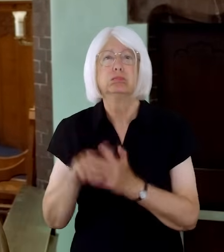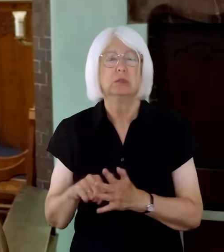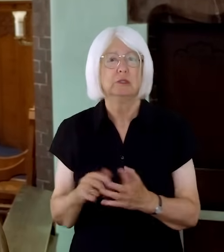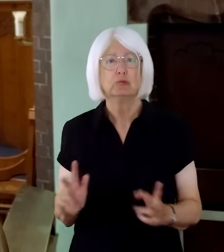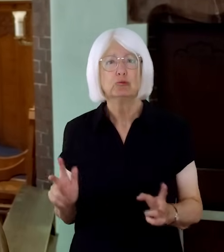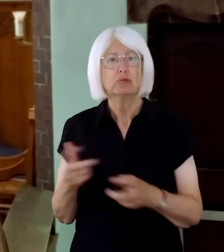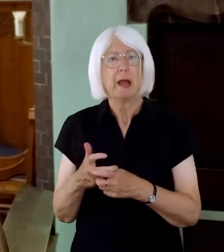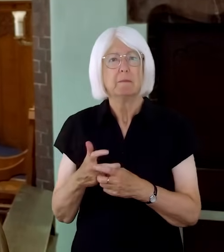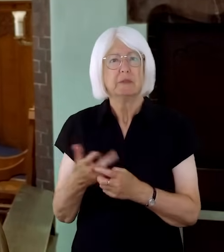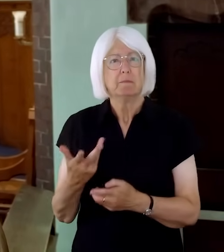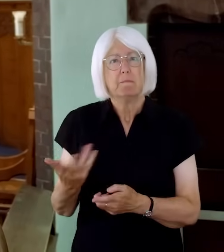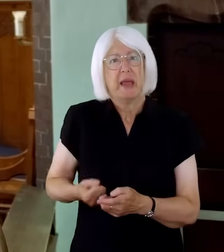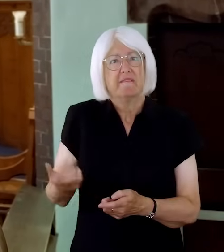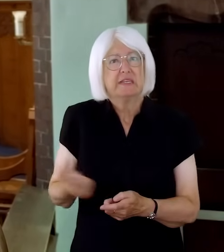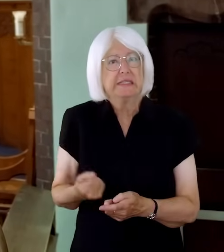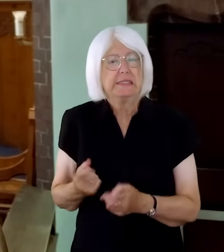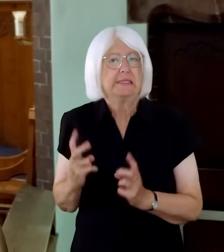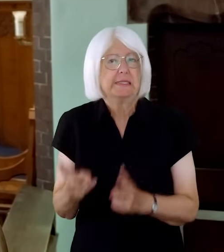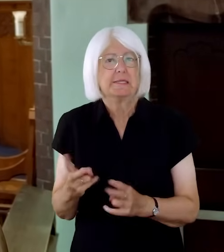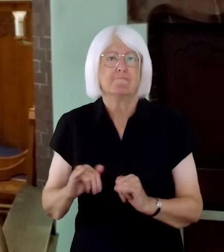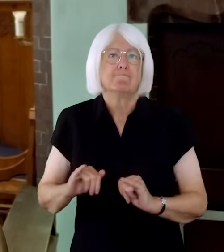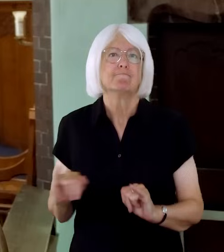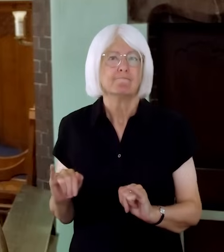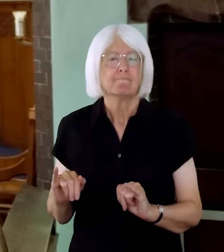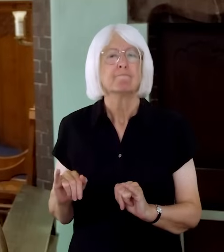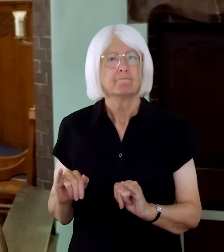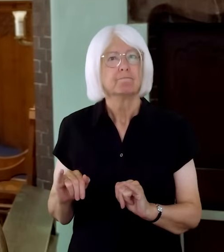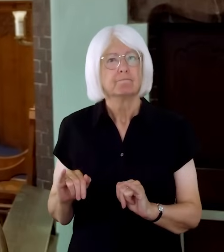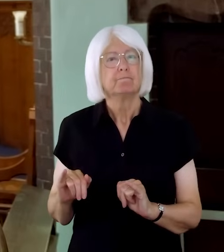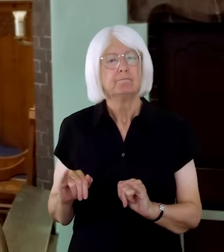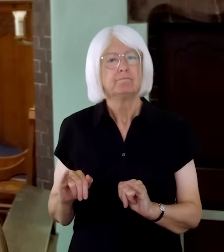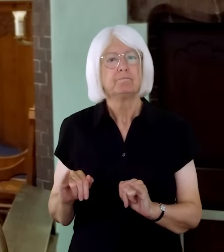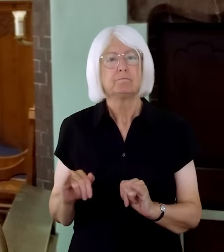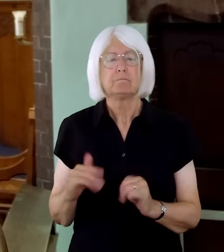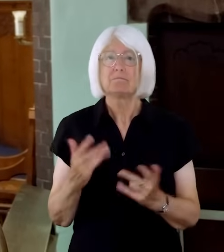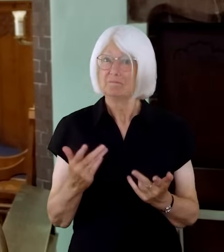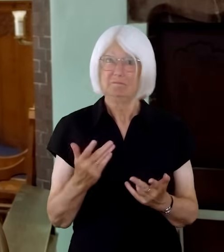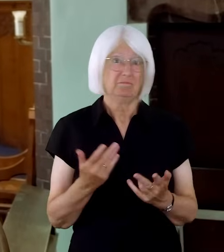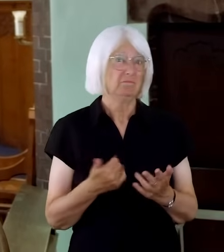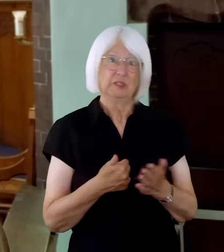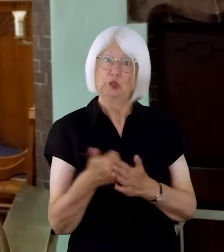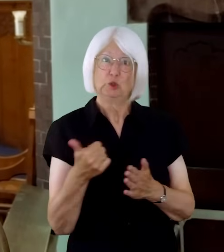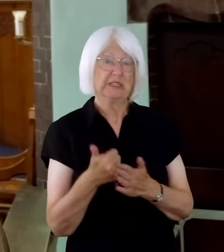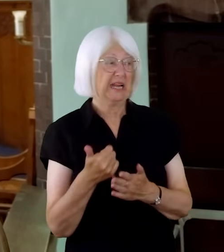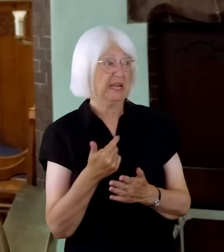trapped in a benefit system. There is rarely a Sunday goes by here at St. Peter's